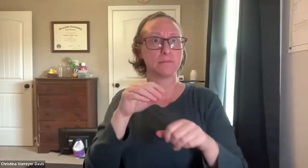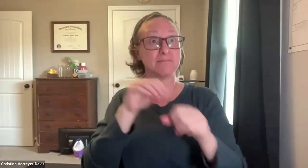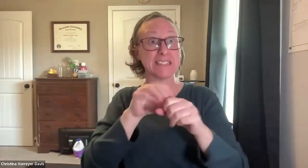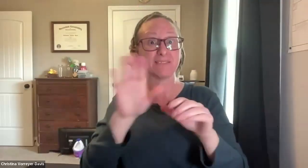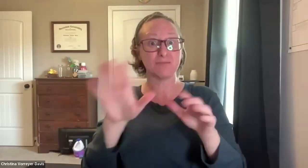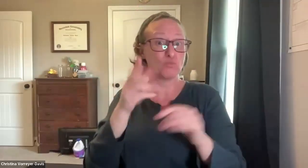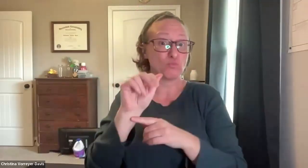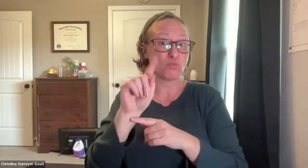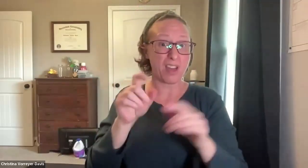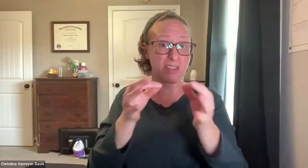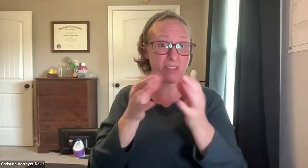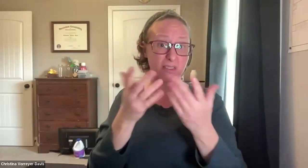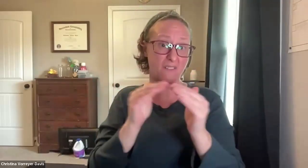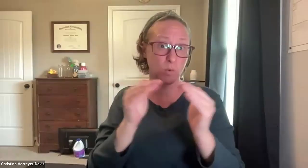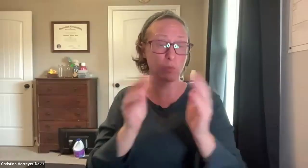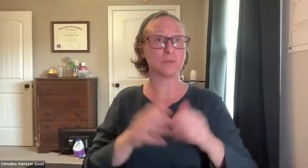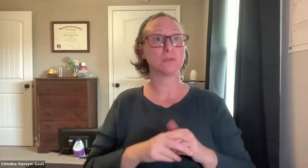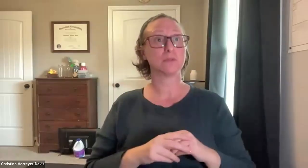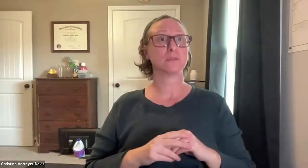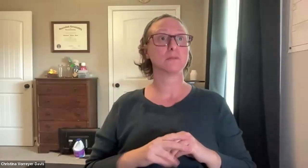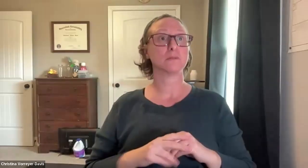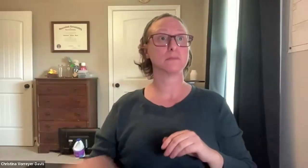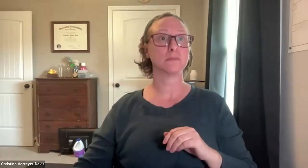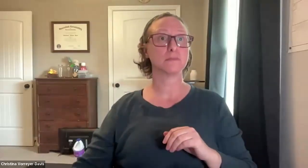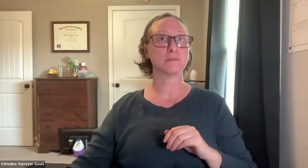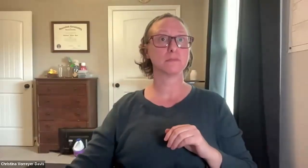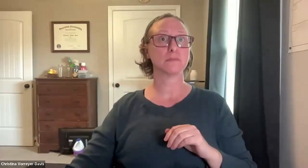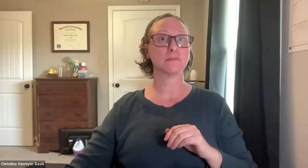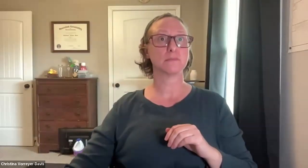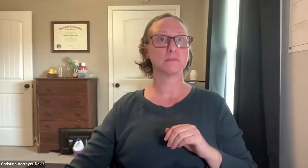The goal is to ensure that the Deaf child is at or above grade level.